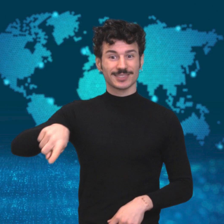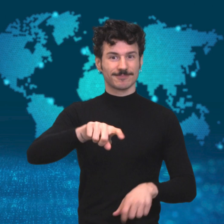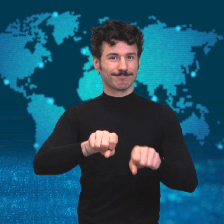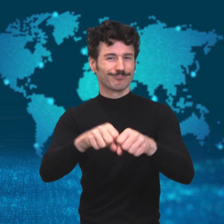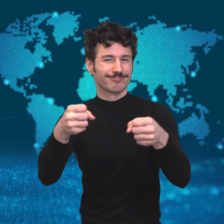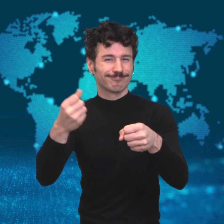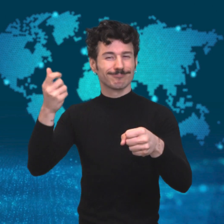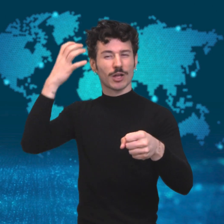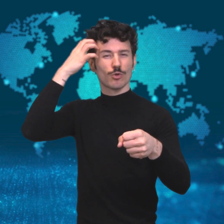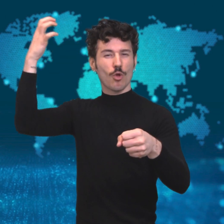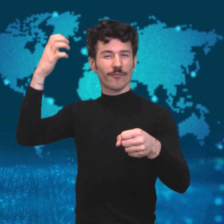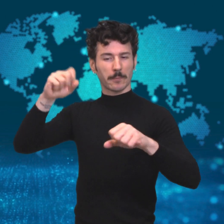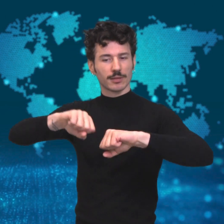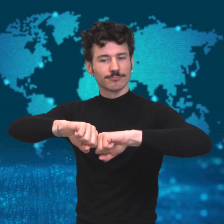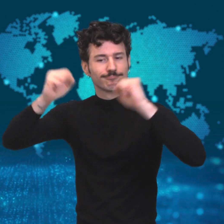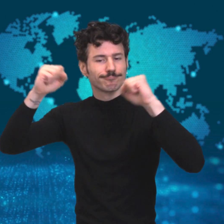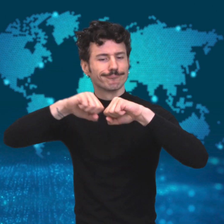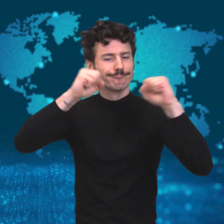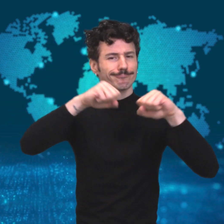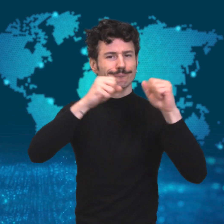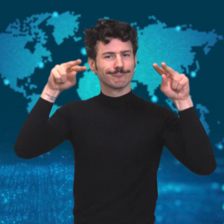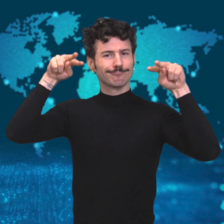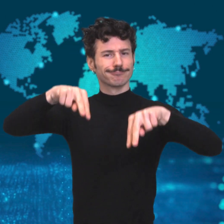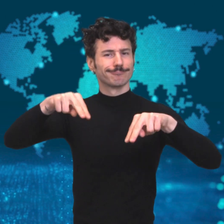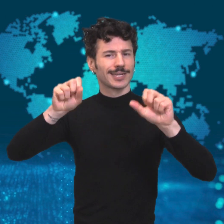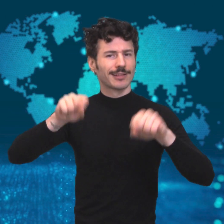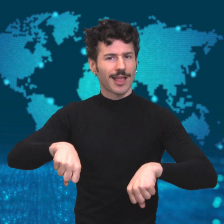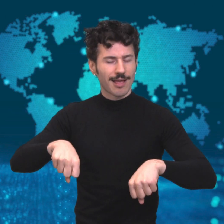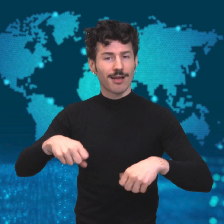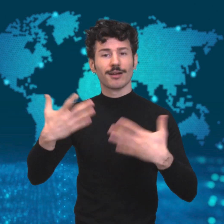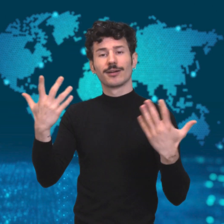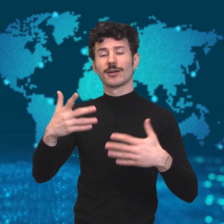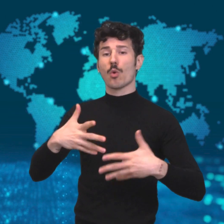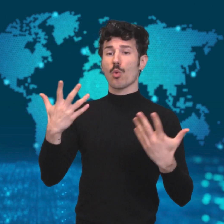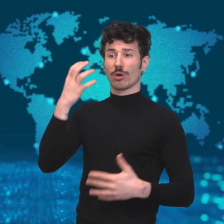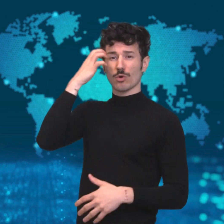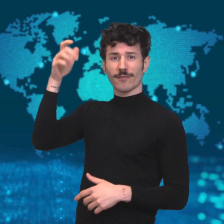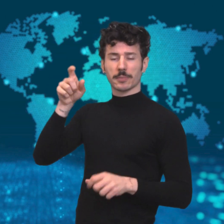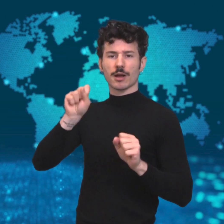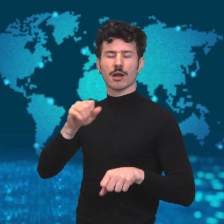invasion of privacy, and unintended or illegal use